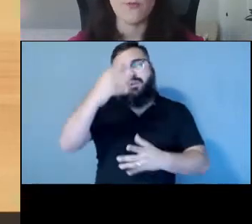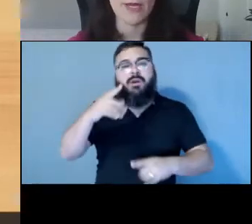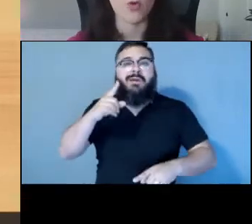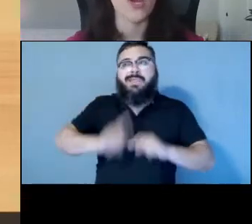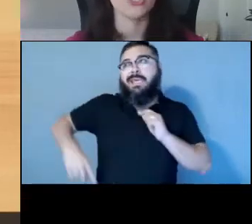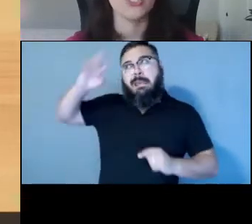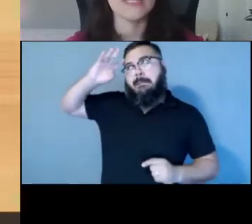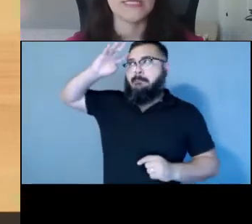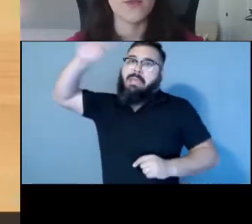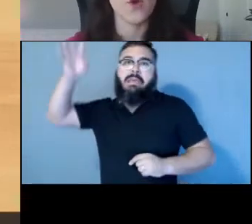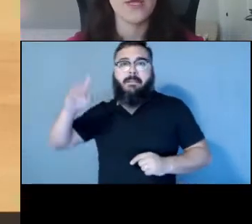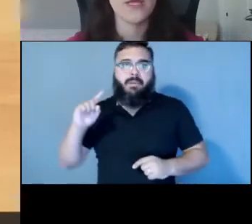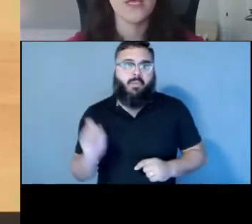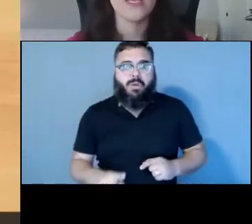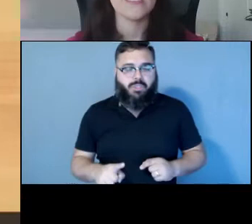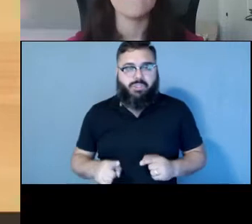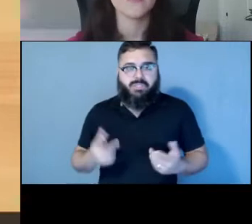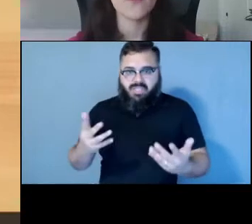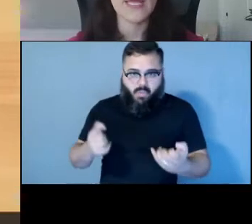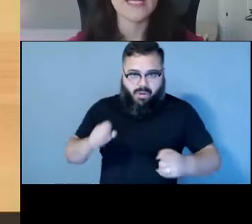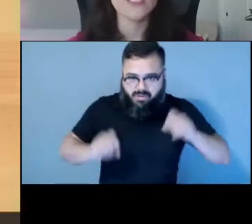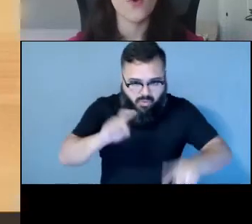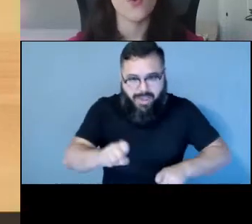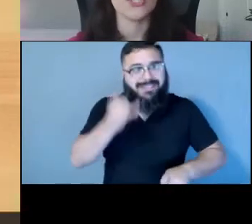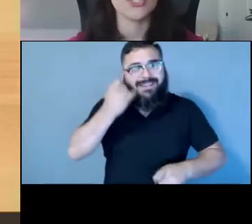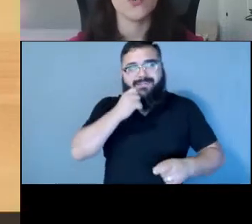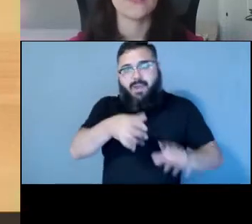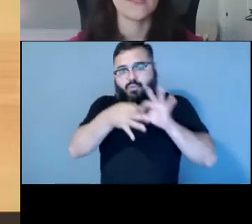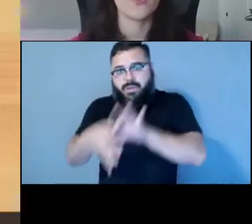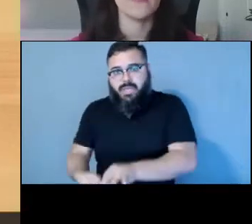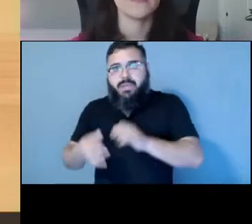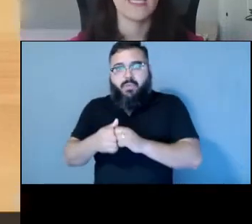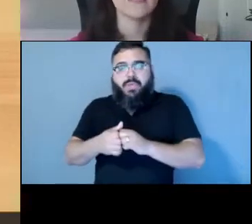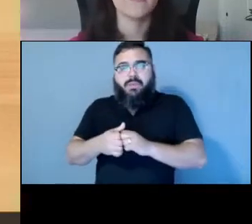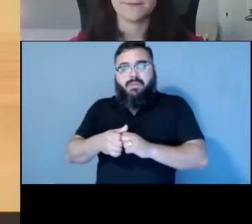new medical questions that they want if it's not related to what the questions were that they previously asked.